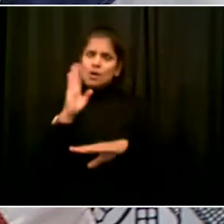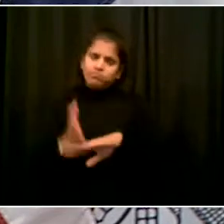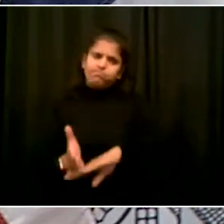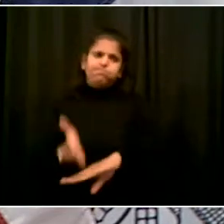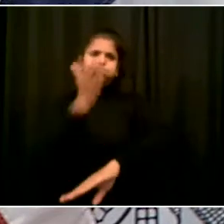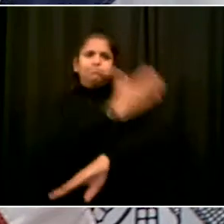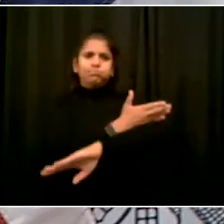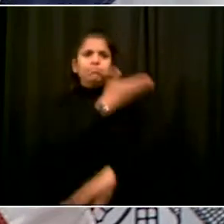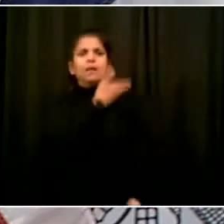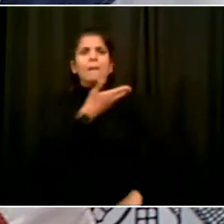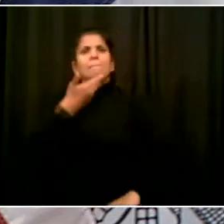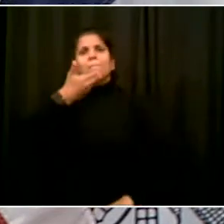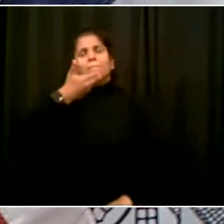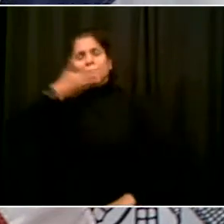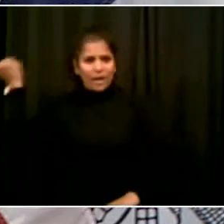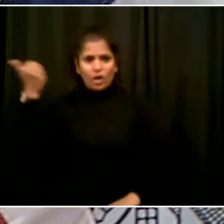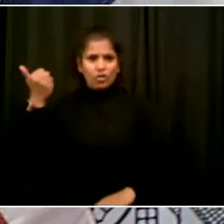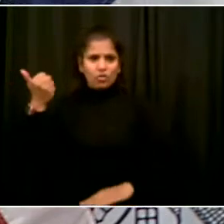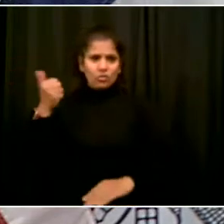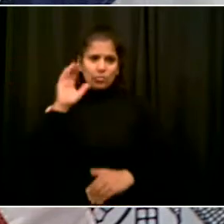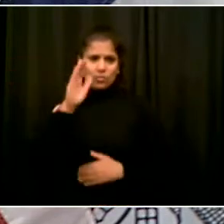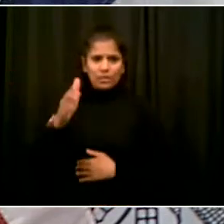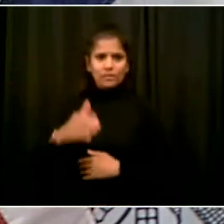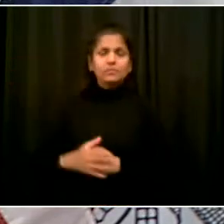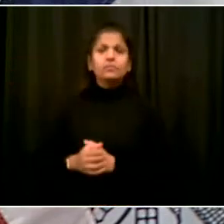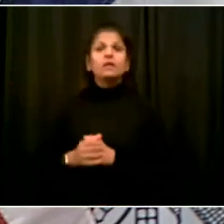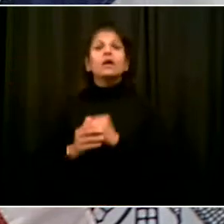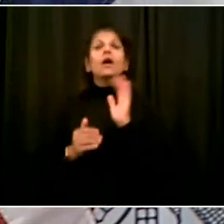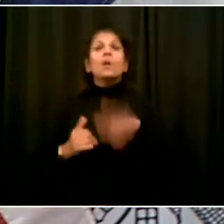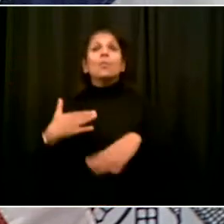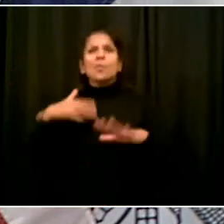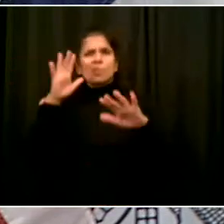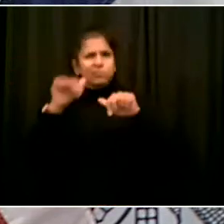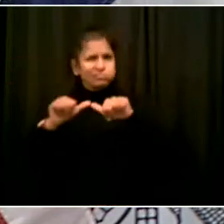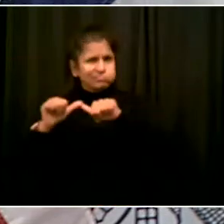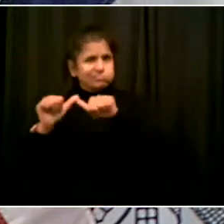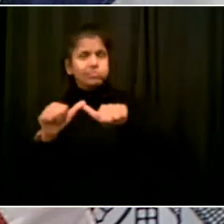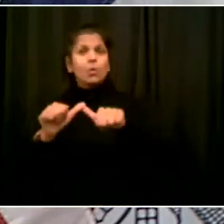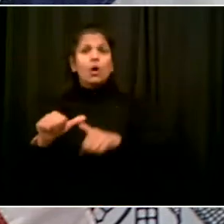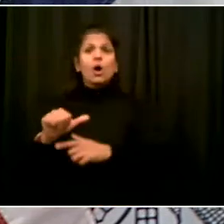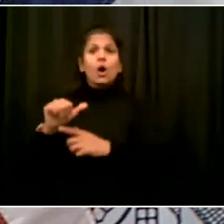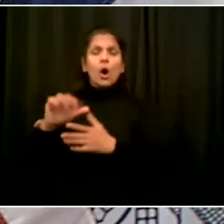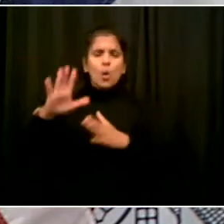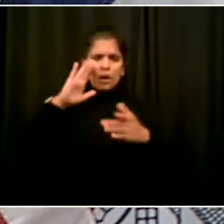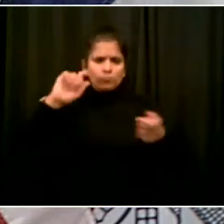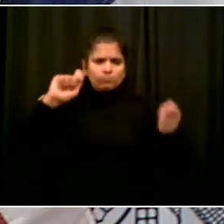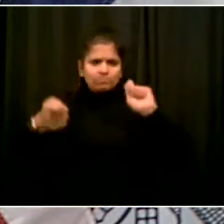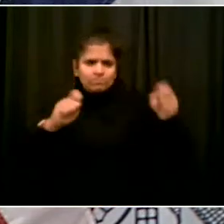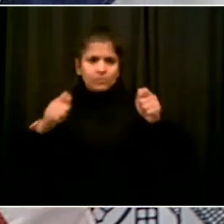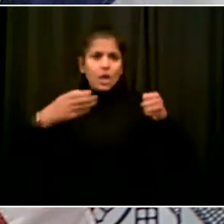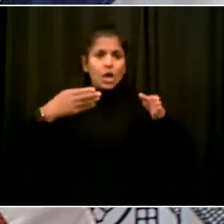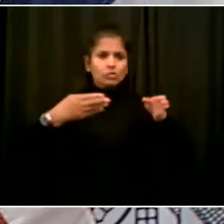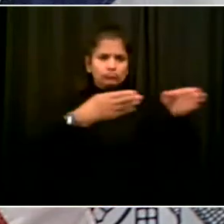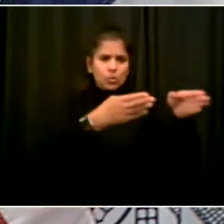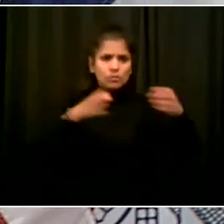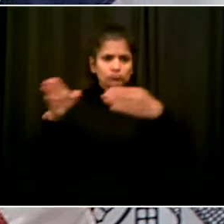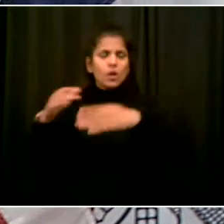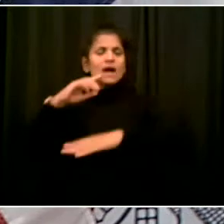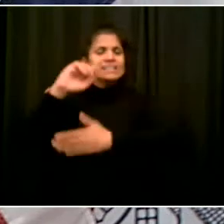BE AMPLIFIED NOT ONLY THIS YEAR WHILE I AM MAYOR BUT BY THTHE EXNT T MAYOR AS WELL. EVERY SINGLE